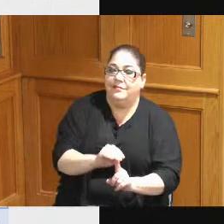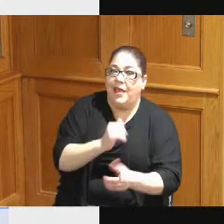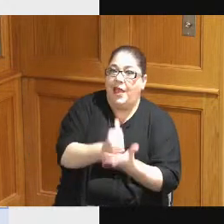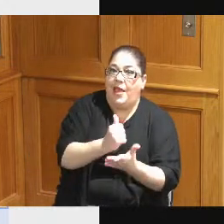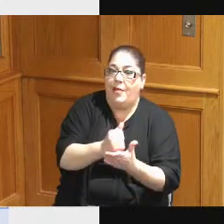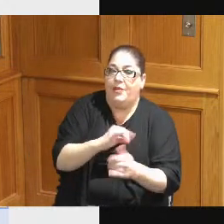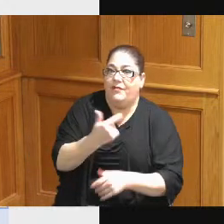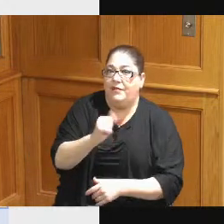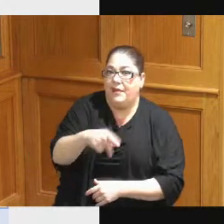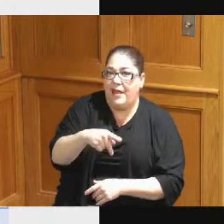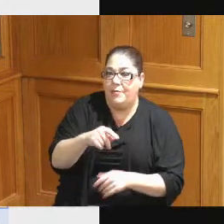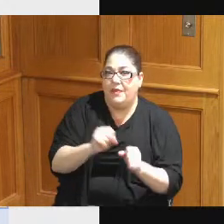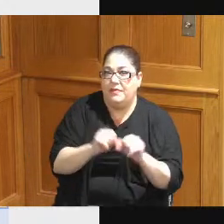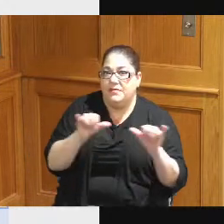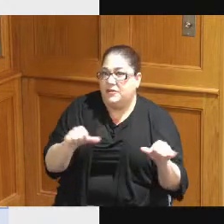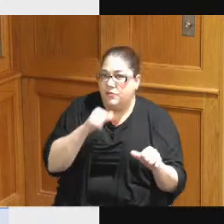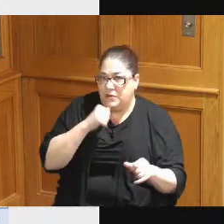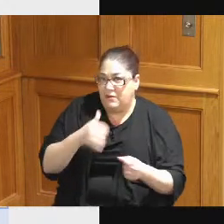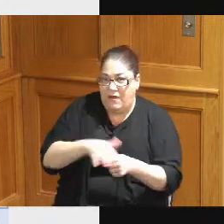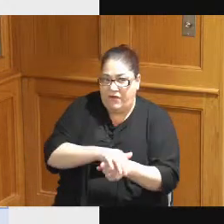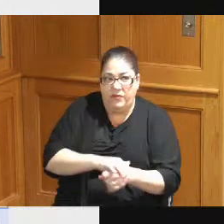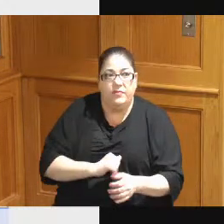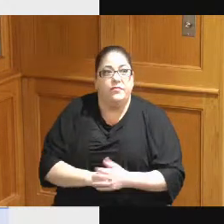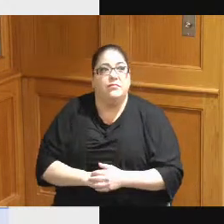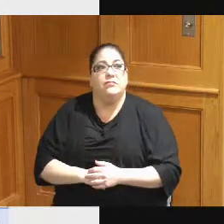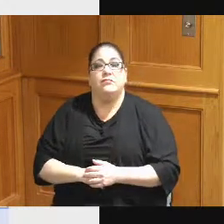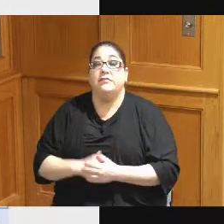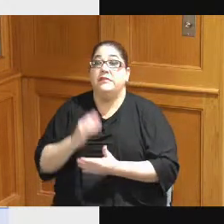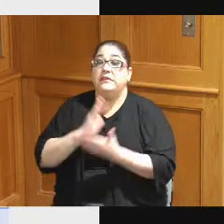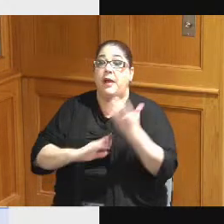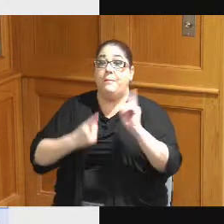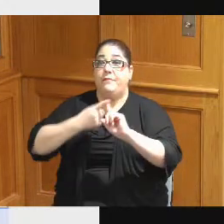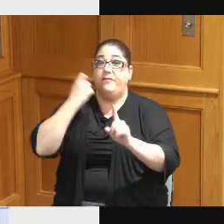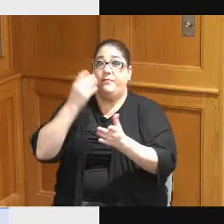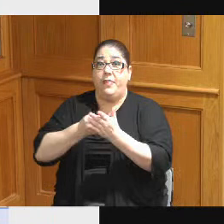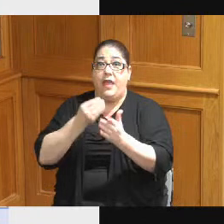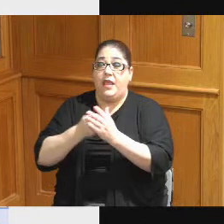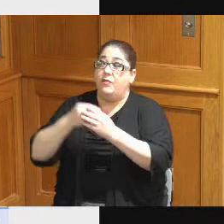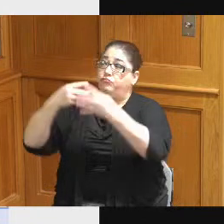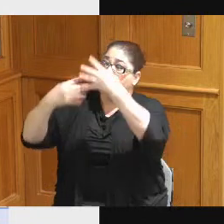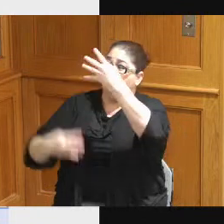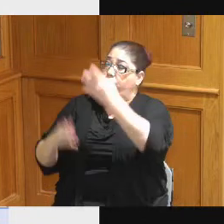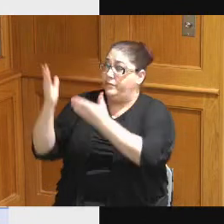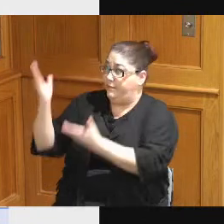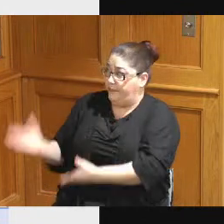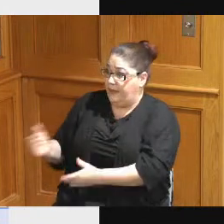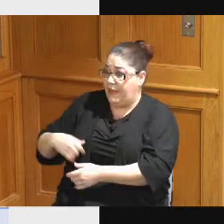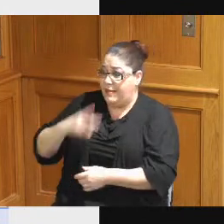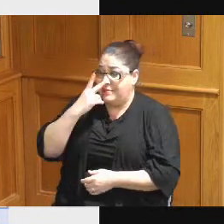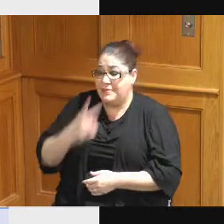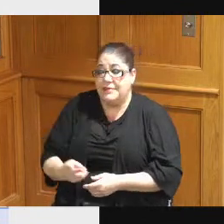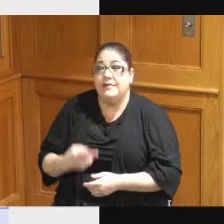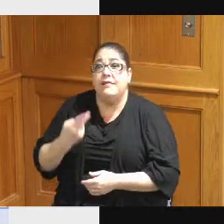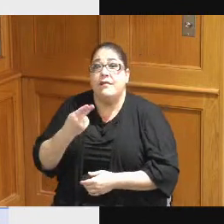this is a list of some of the funding sources so several of these are HUD some